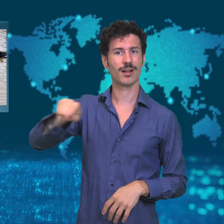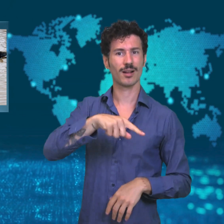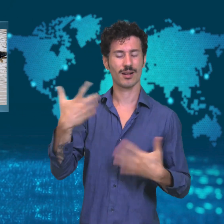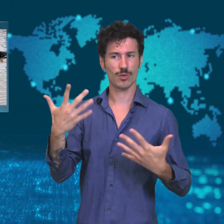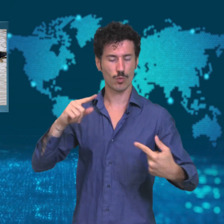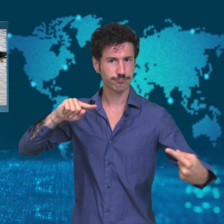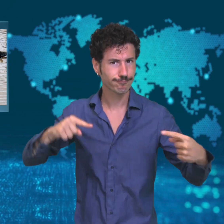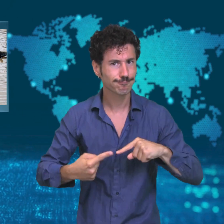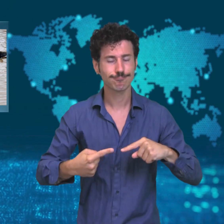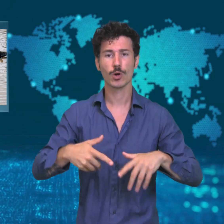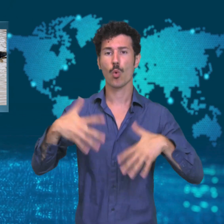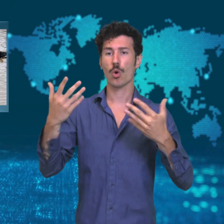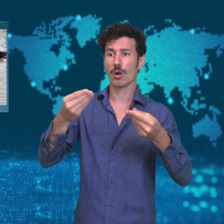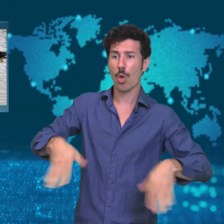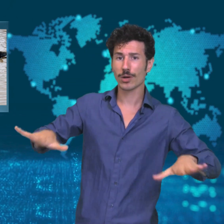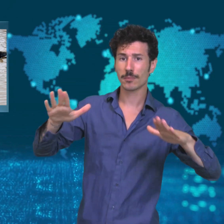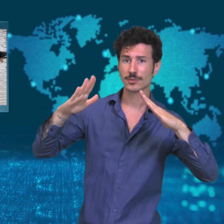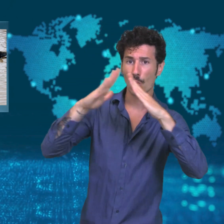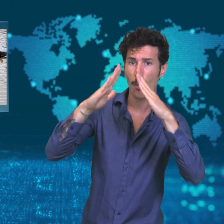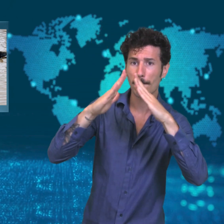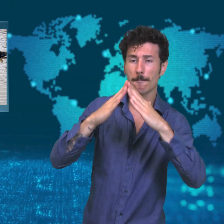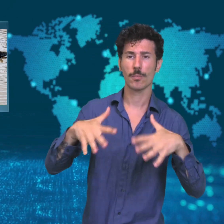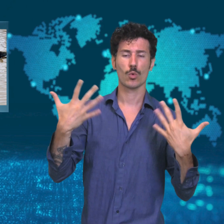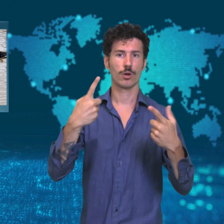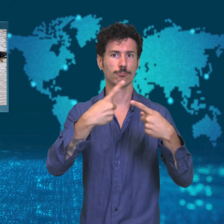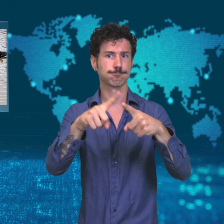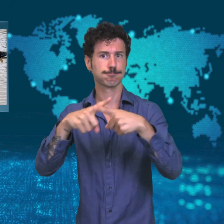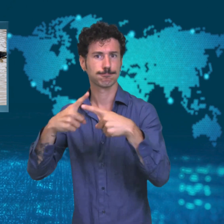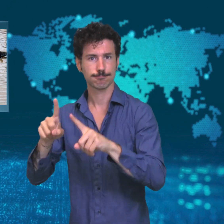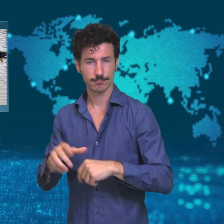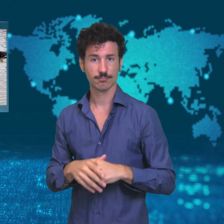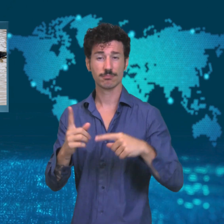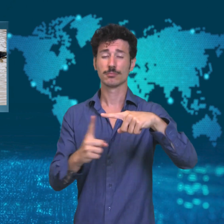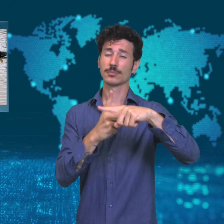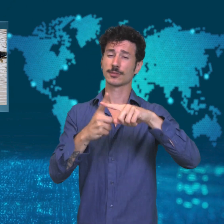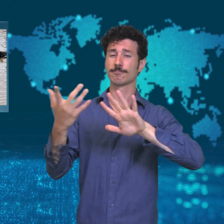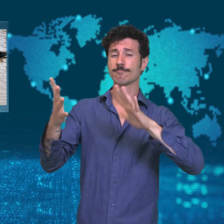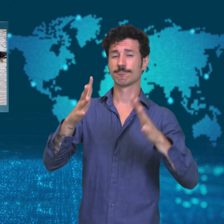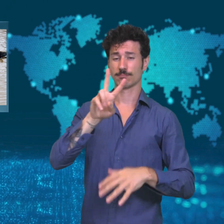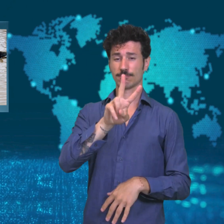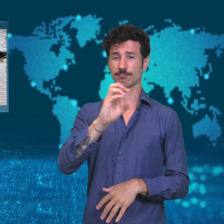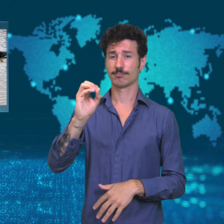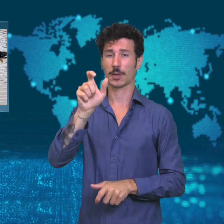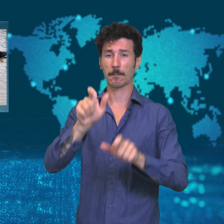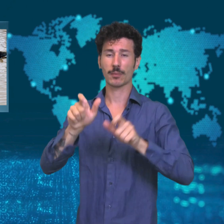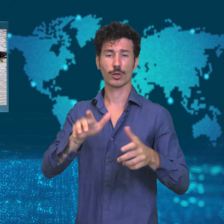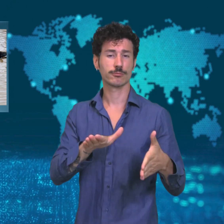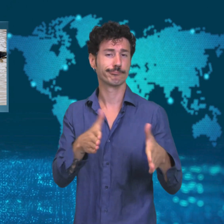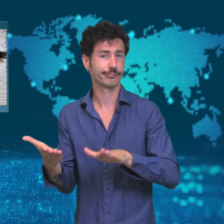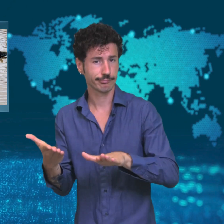have affected millions of people and left more than 200 dead.